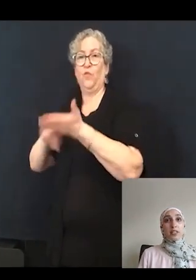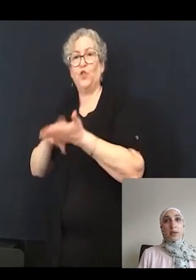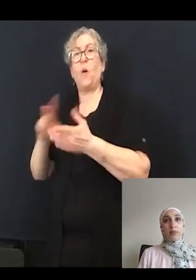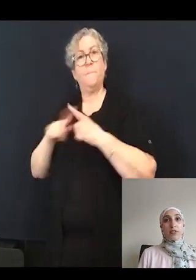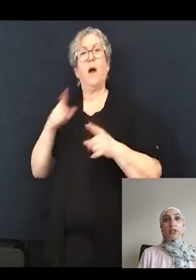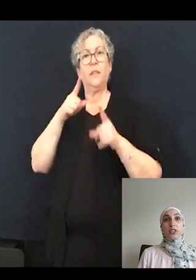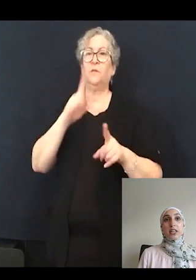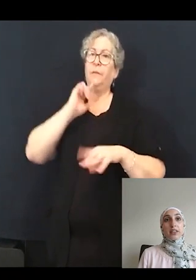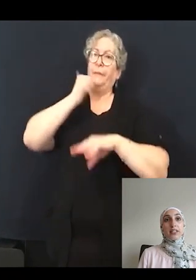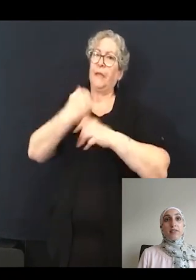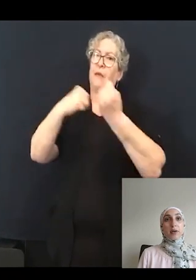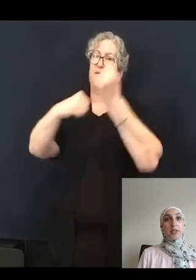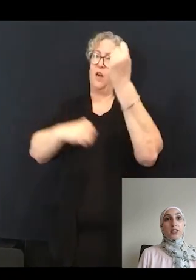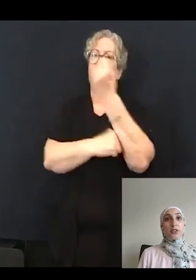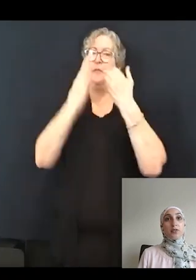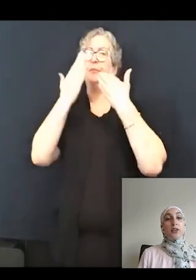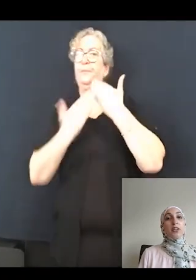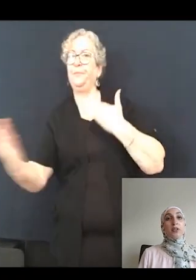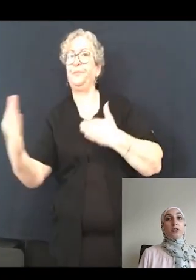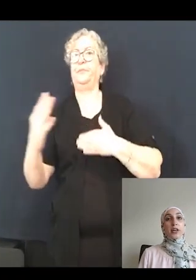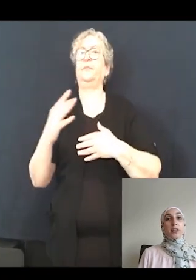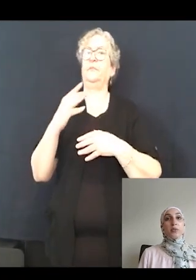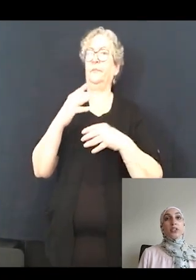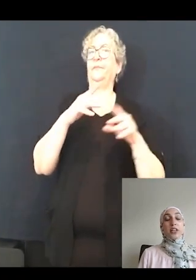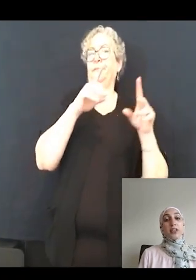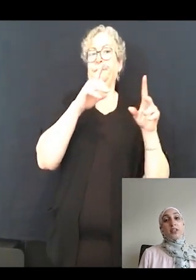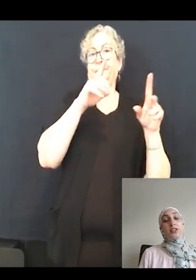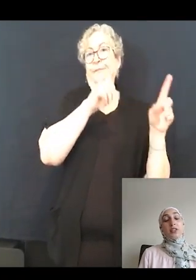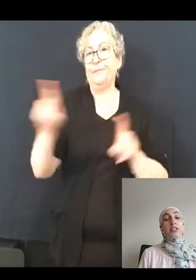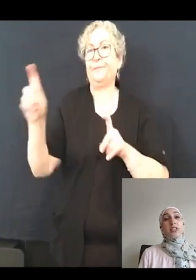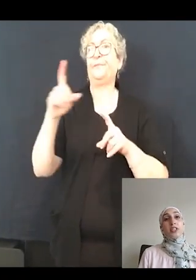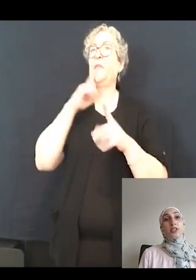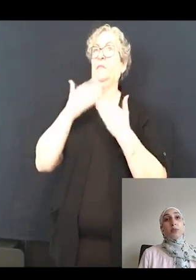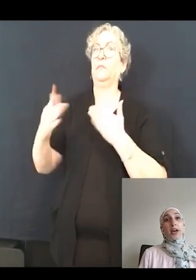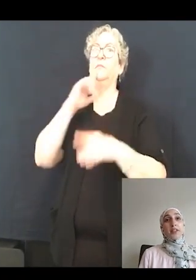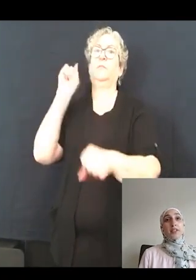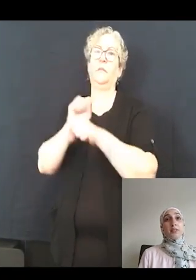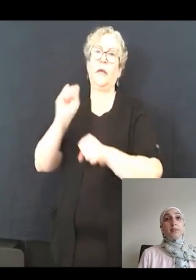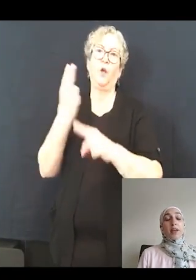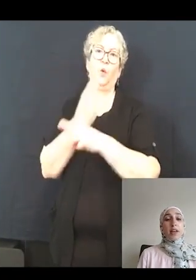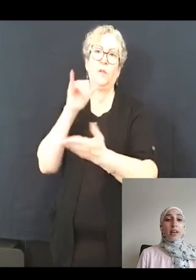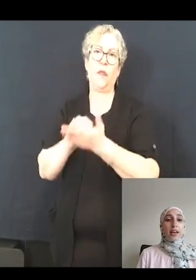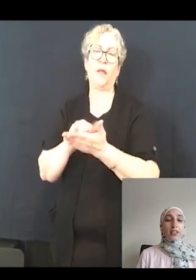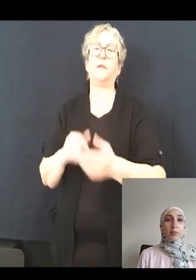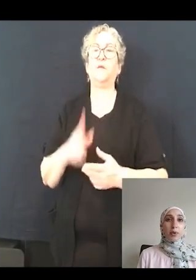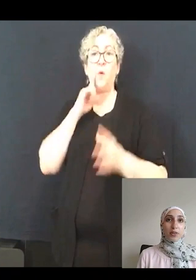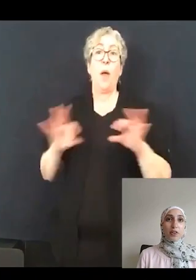that lays the foundation for clinical trials, which then lead to translation into practice. It's important for us to understand